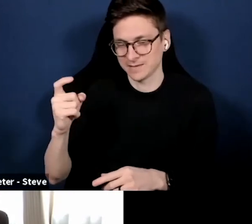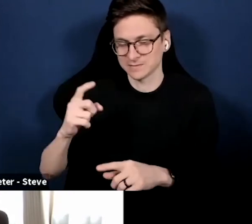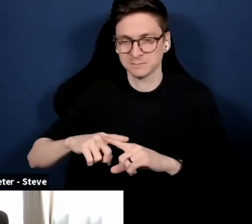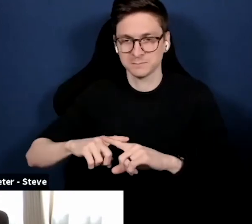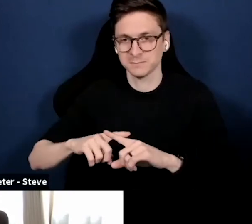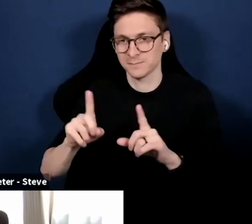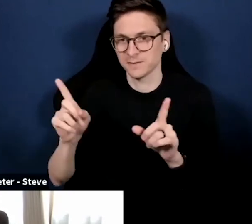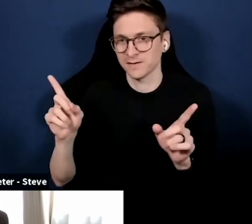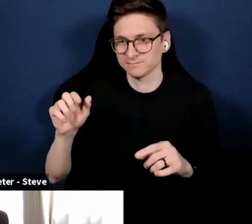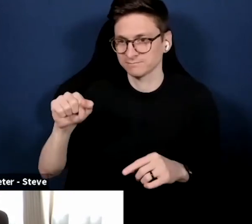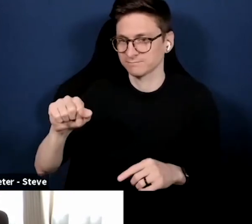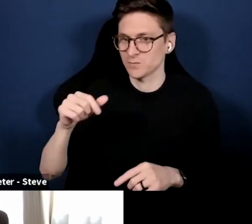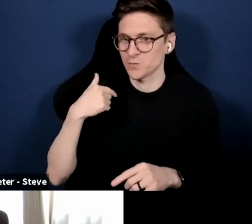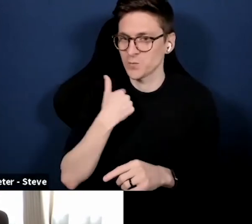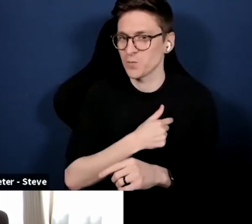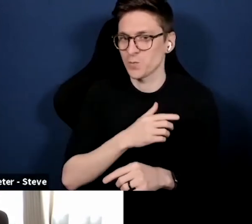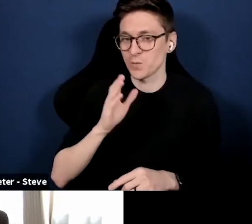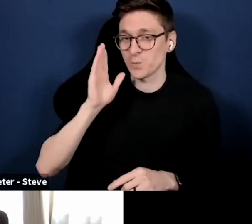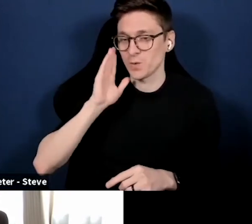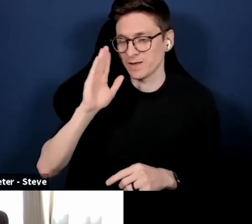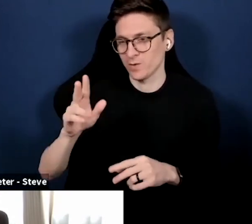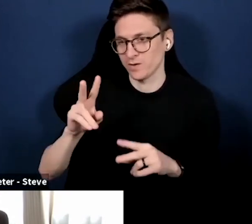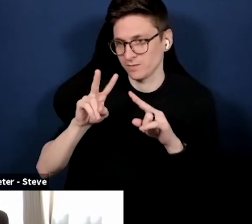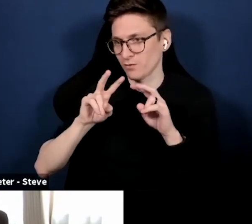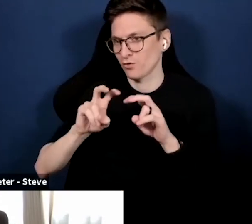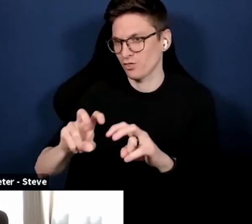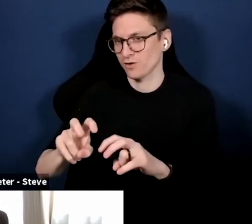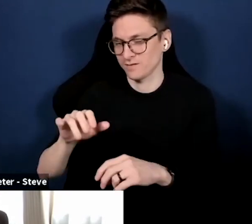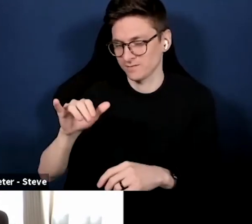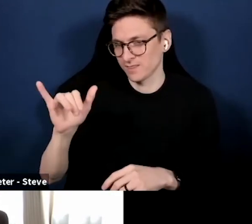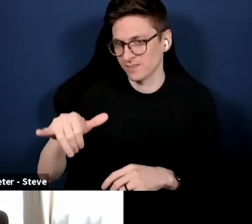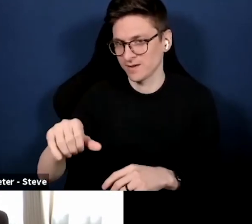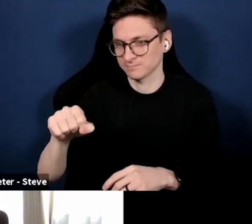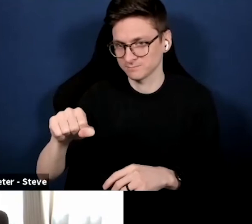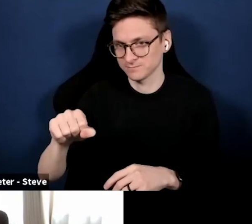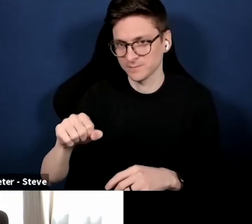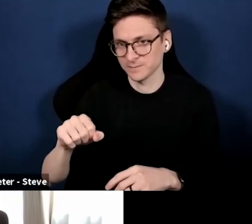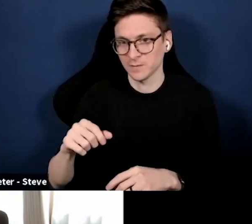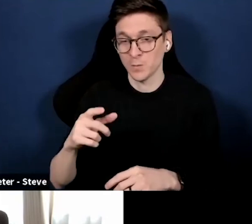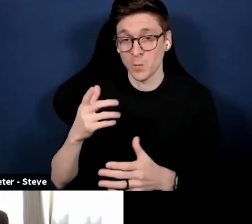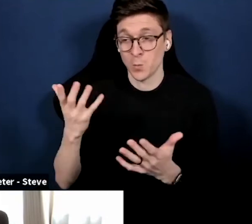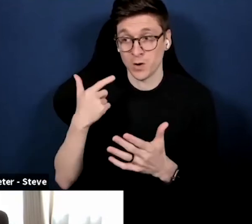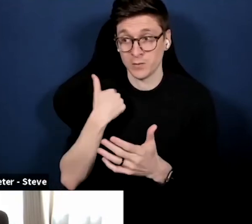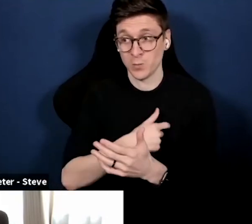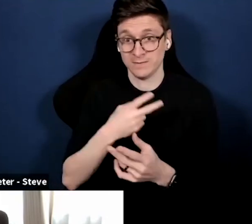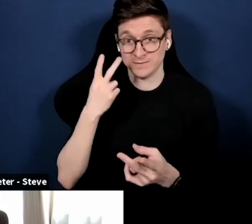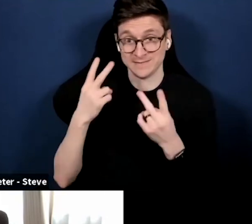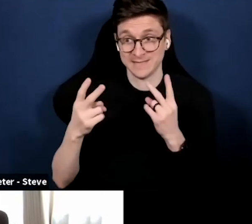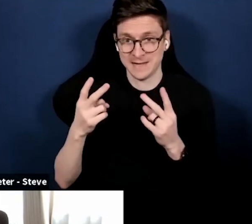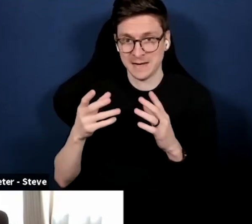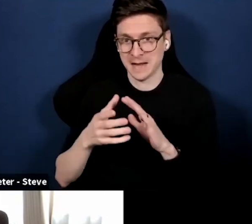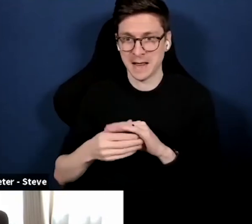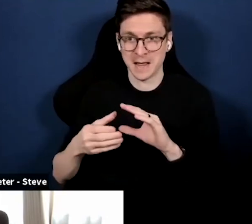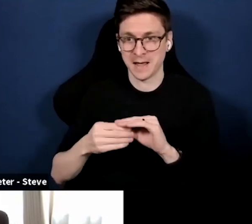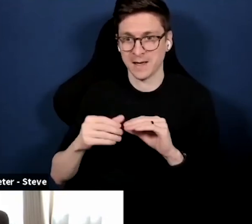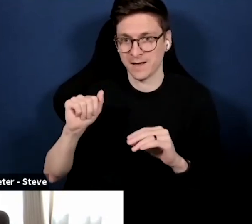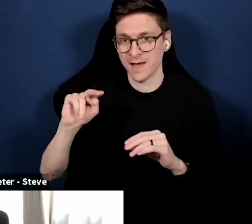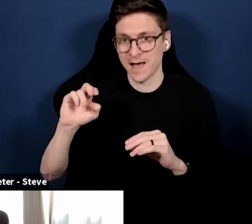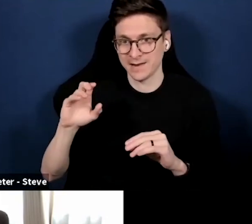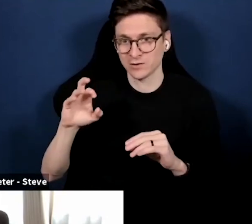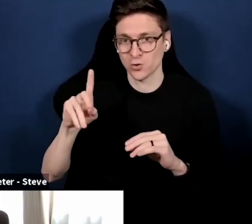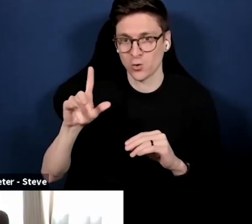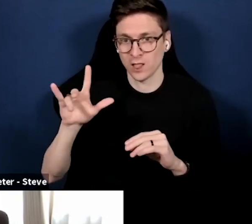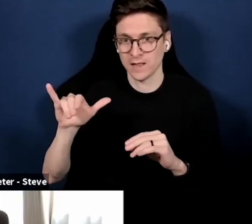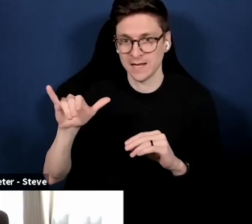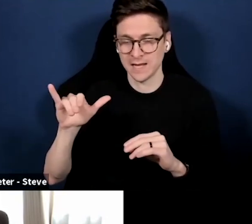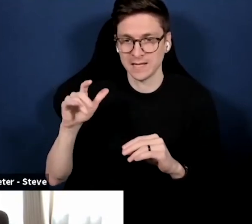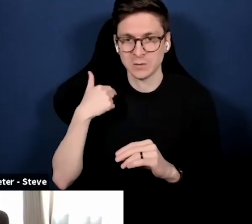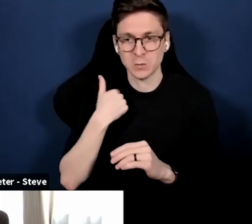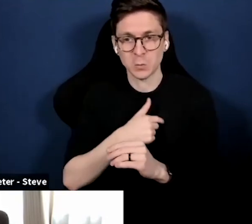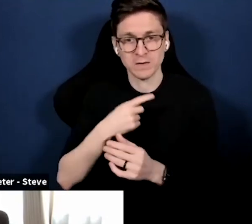things that we look at um what we have anecdotally is is that um i guess we see that people interact